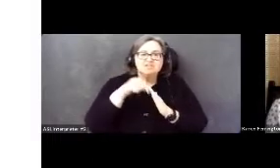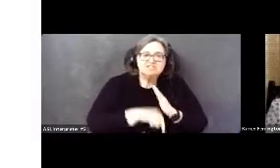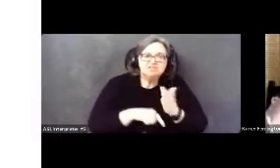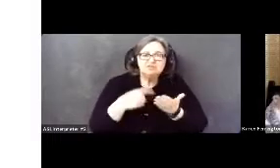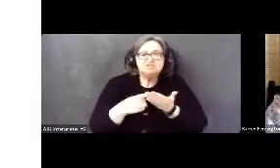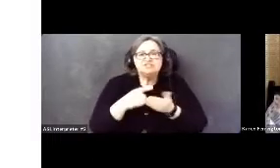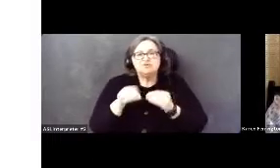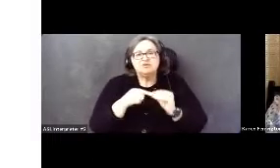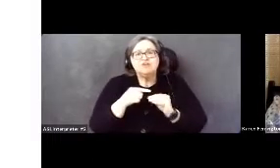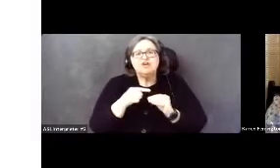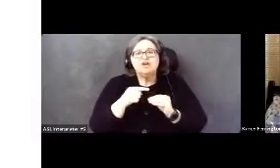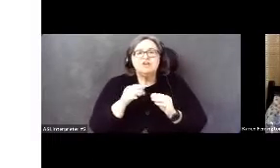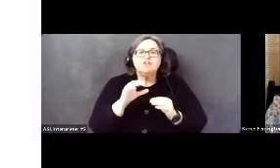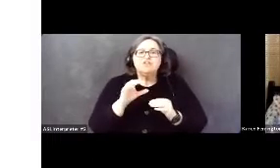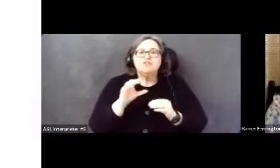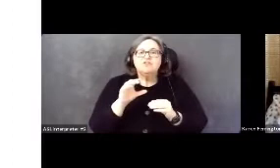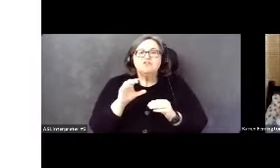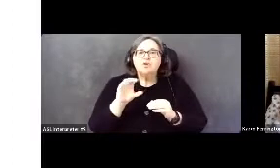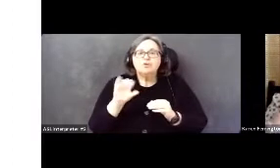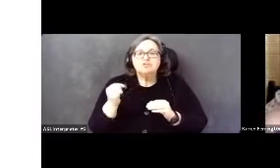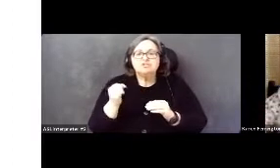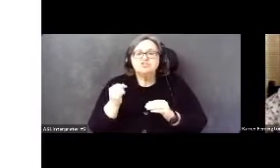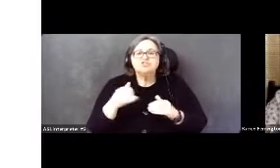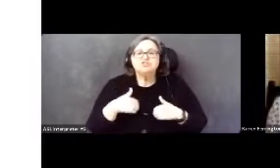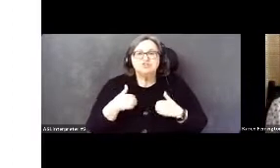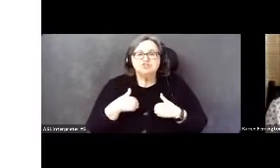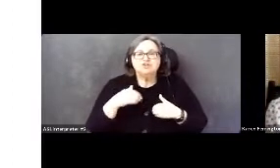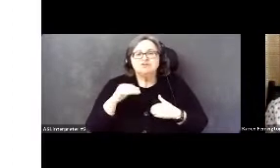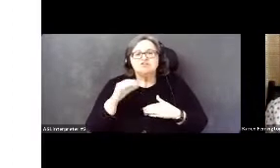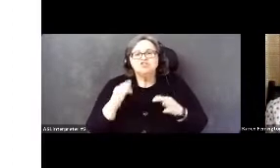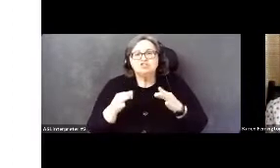criminal and juvenile justice guide that you heard Julie talk about at the beginning of